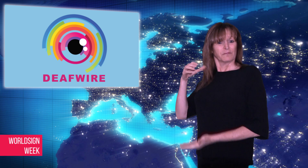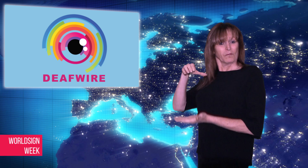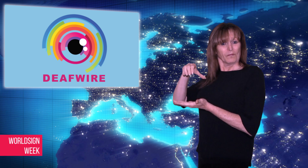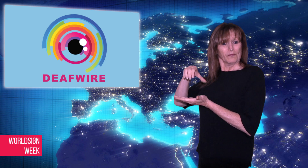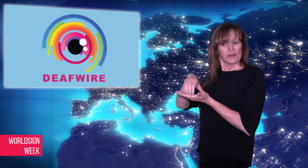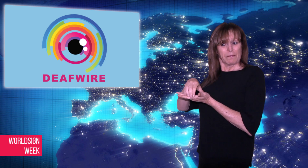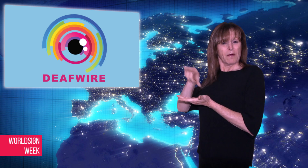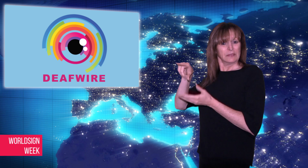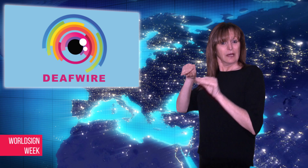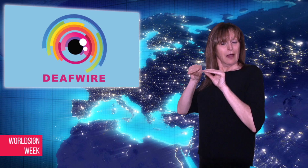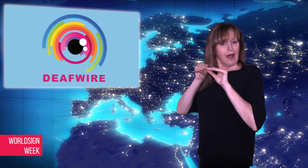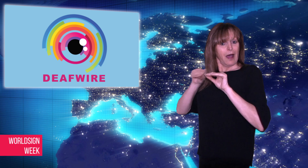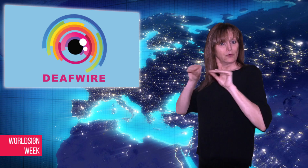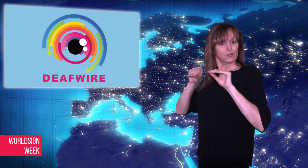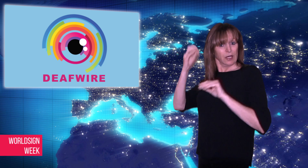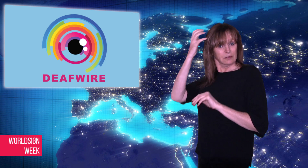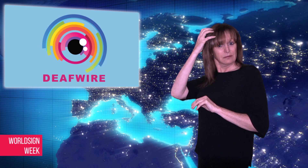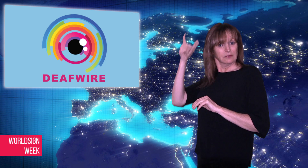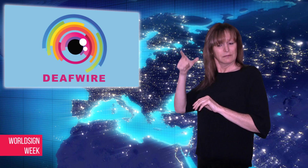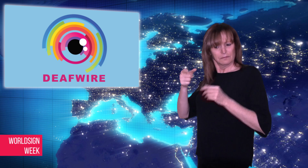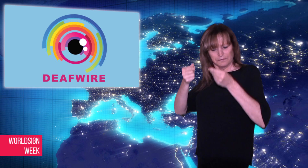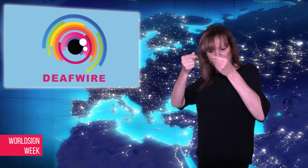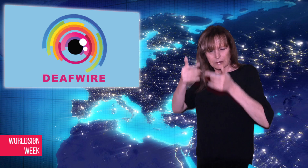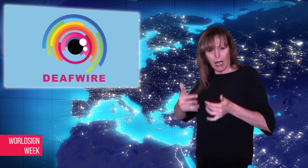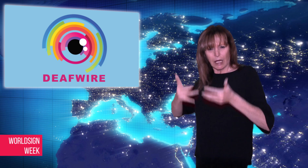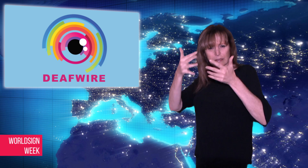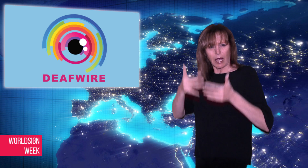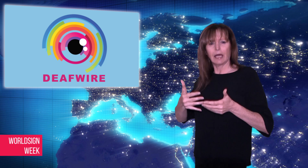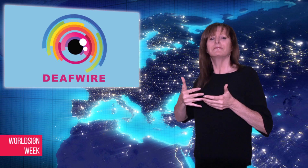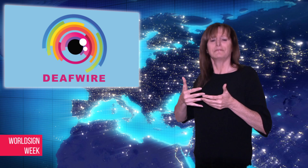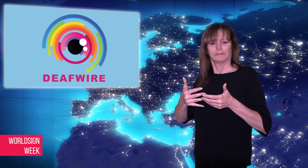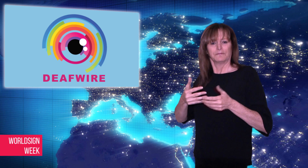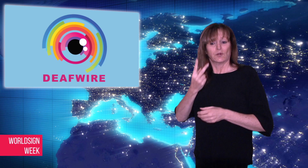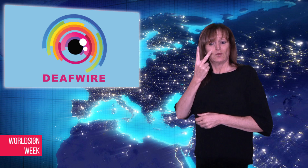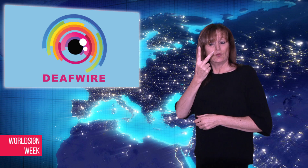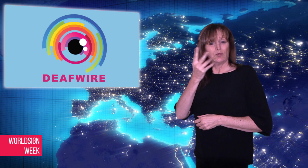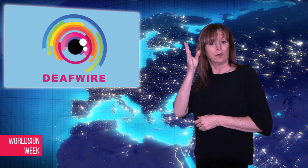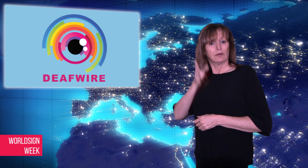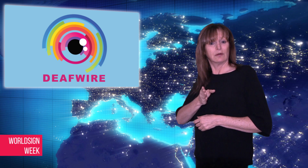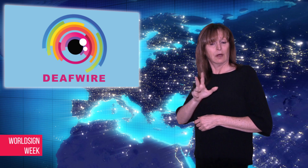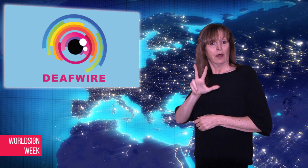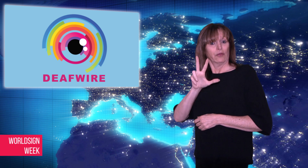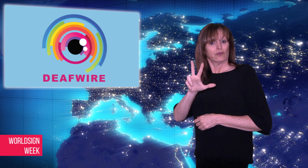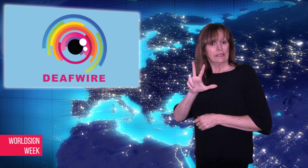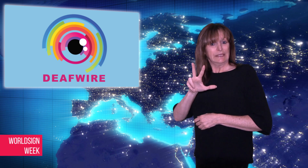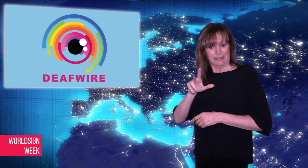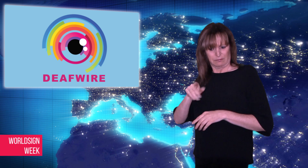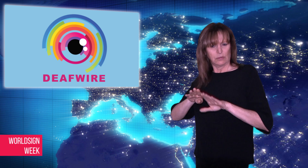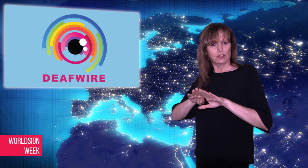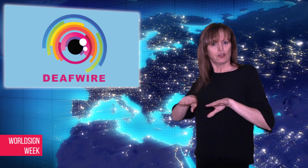English and Maths, a key